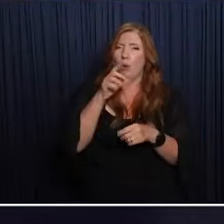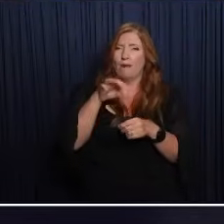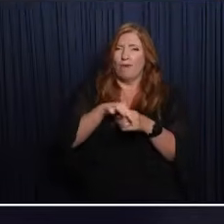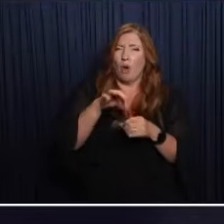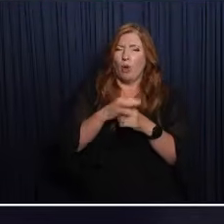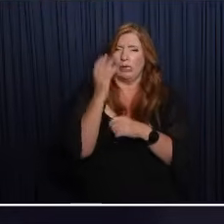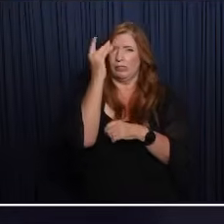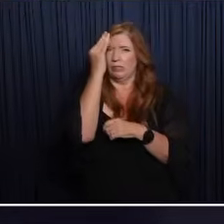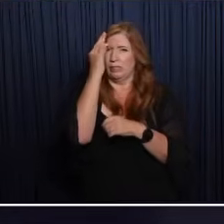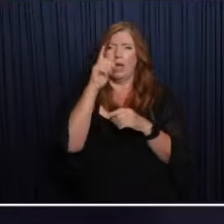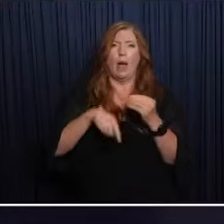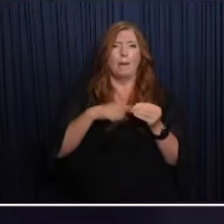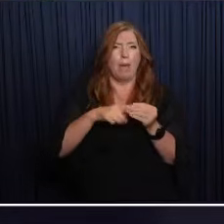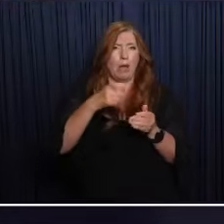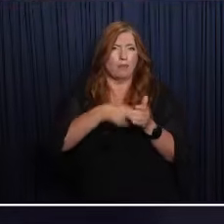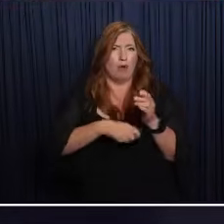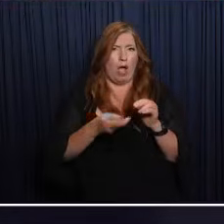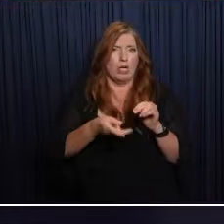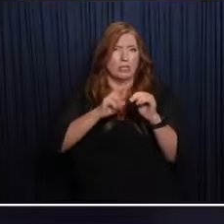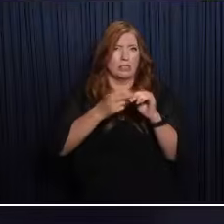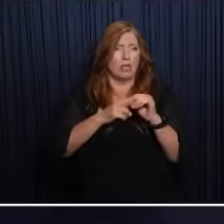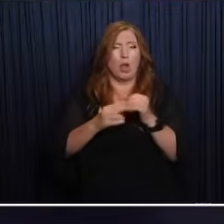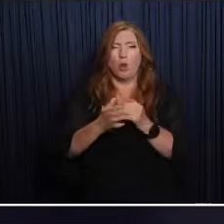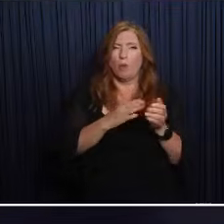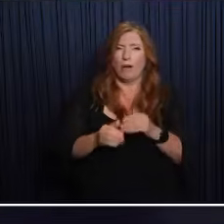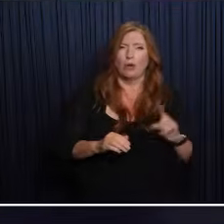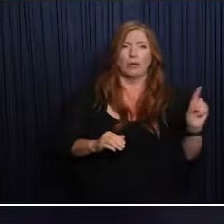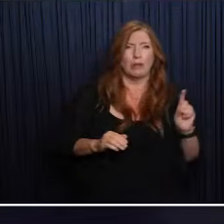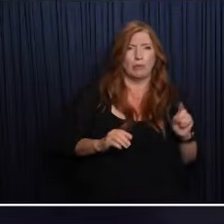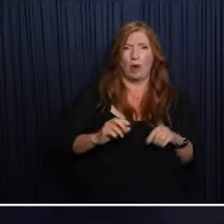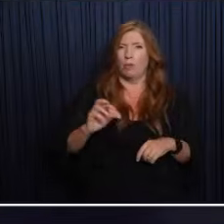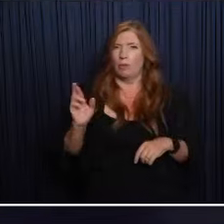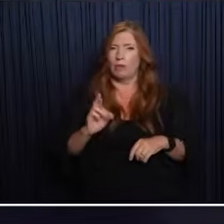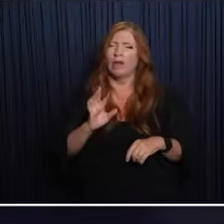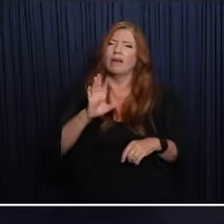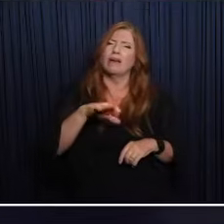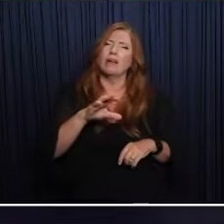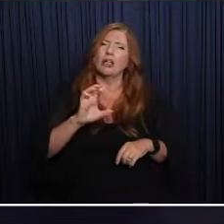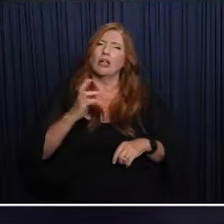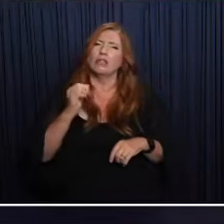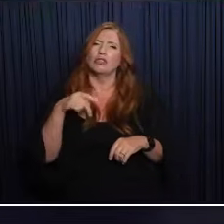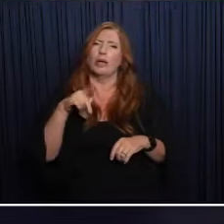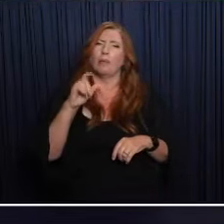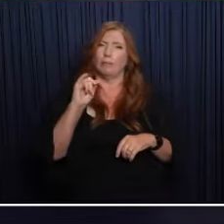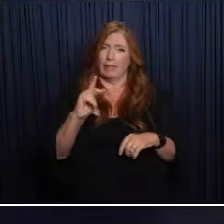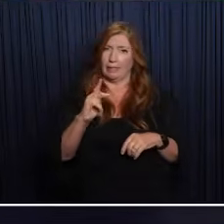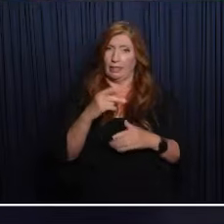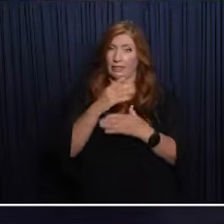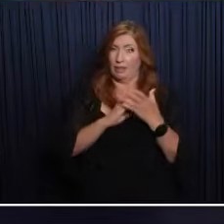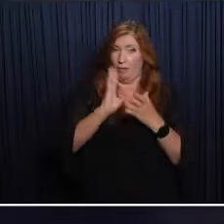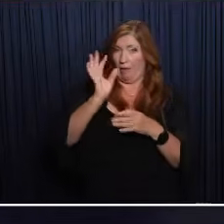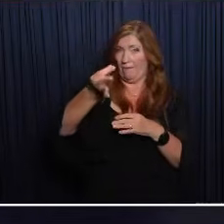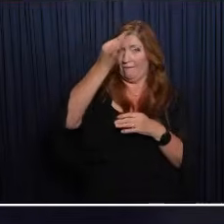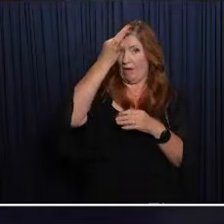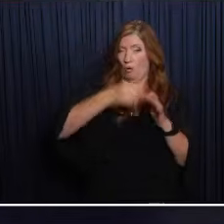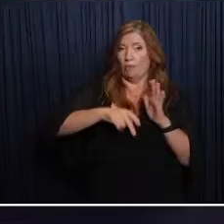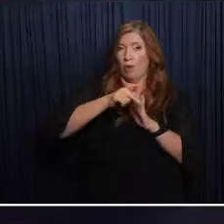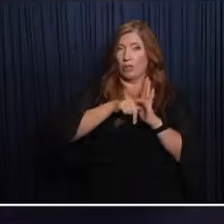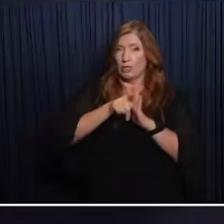CANDIDATES A CHANCE TO COMMENT ON INFLATION SINCE IT IS TOP OF MIND FOR VOTERS ON ALL SIDES OF